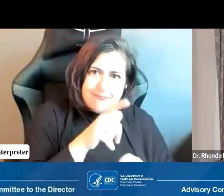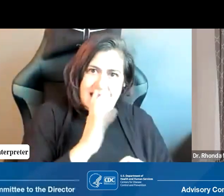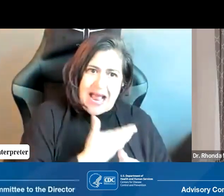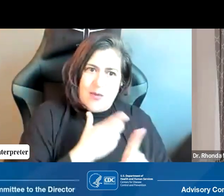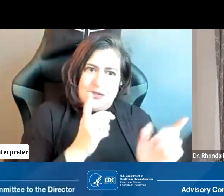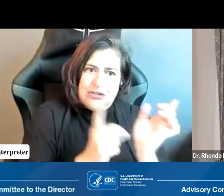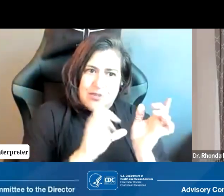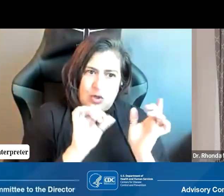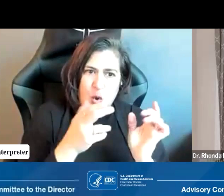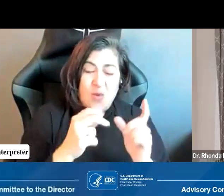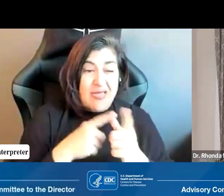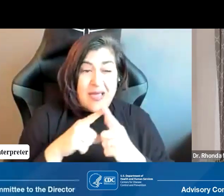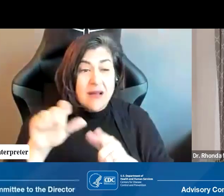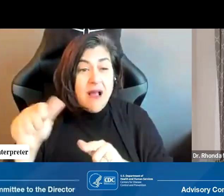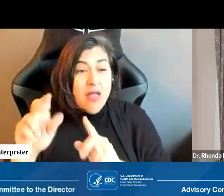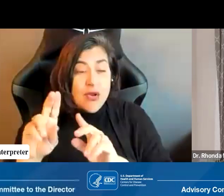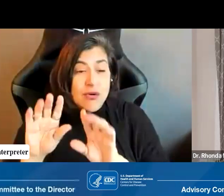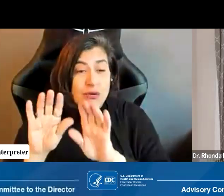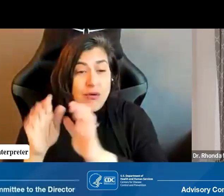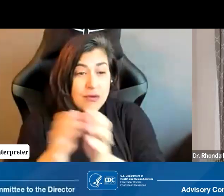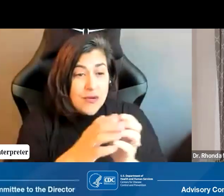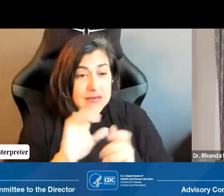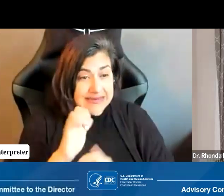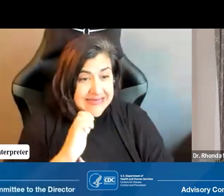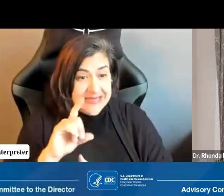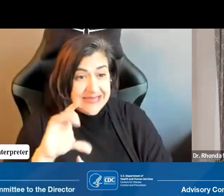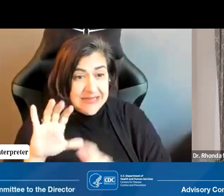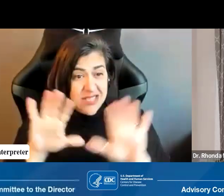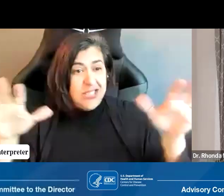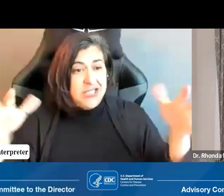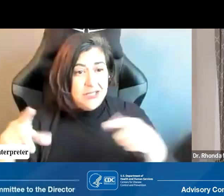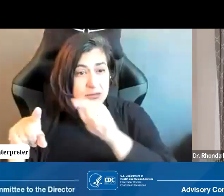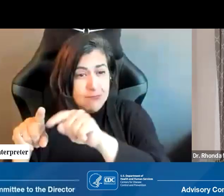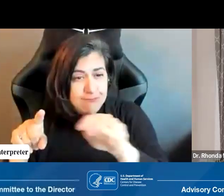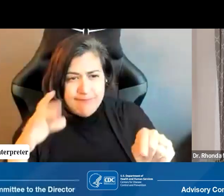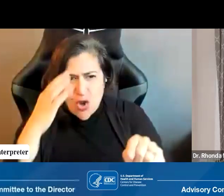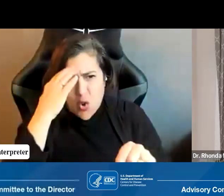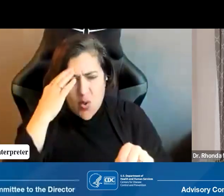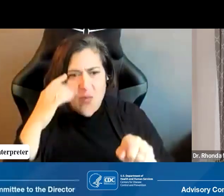I just feel that there has to be an additional level of accountability when we're trying